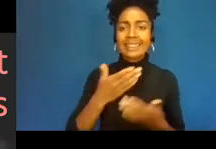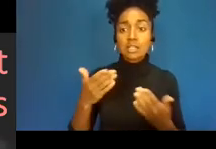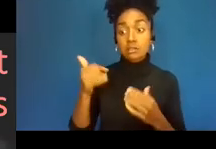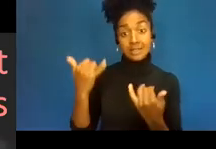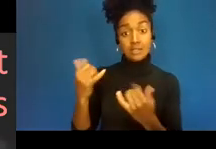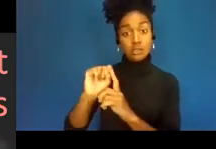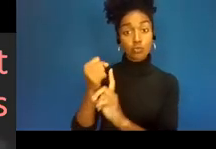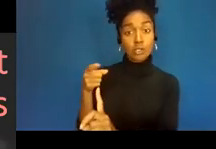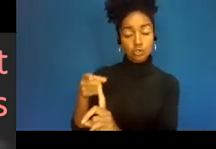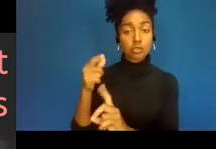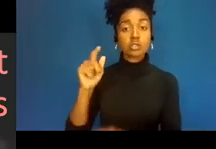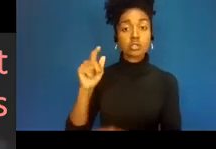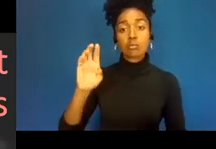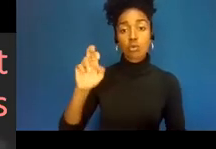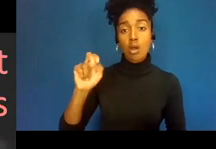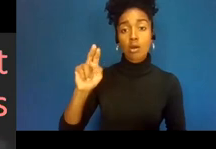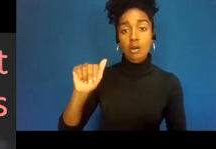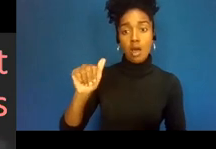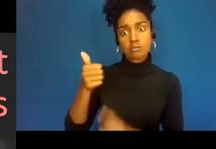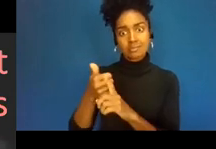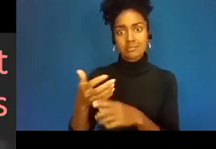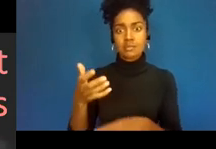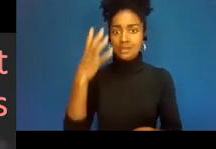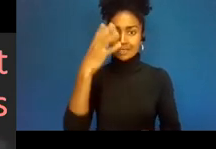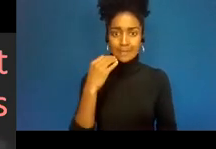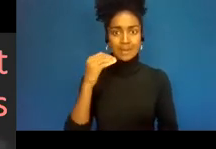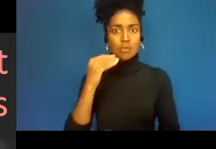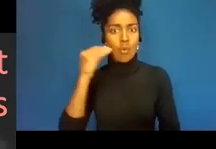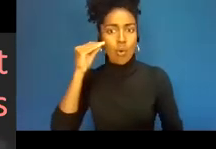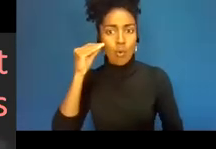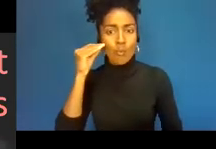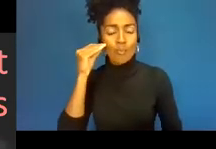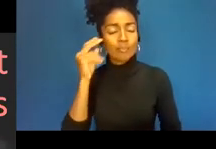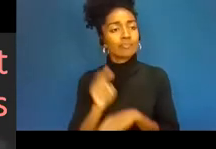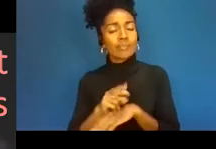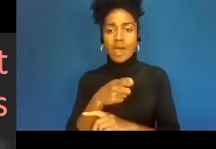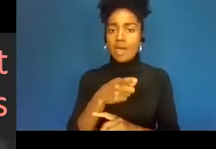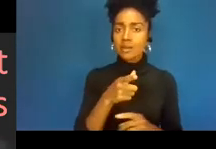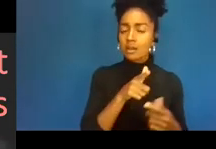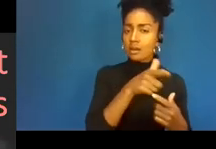and was gunned down by officers issuing a no-knock warrant,